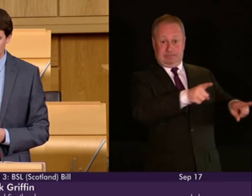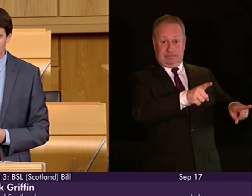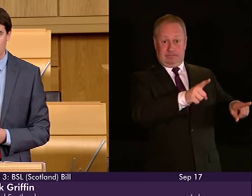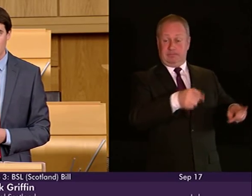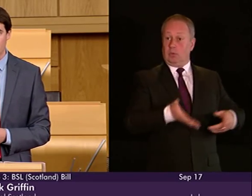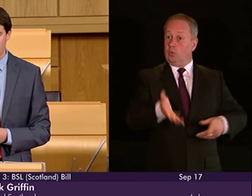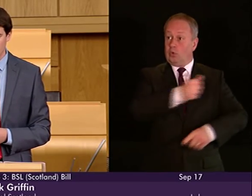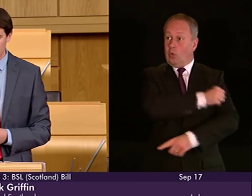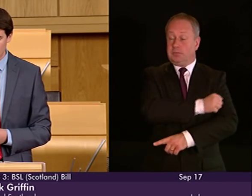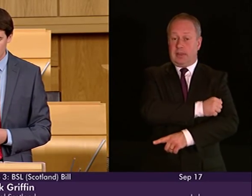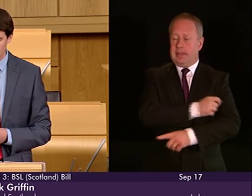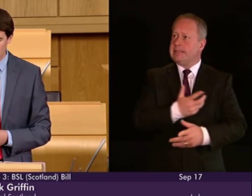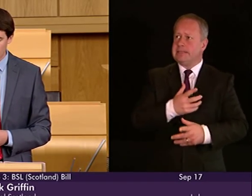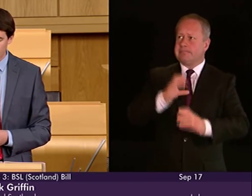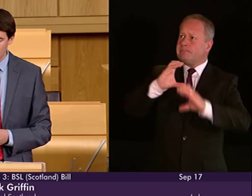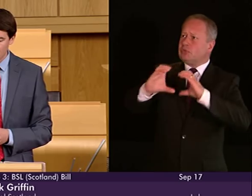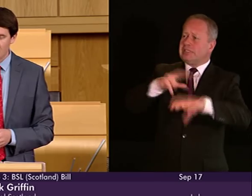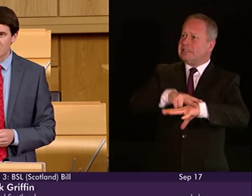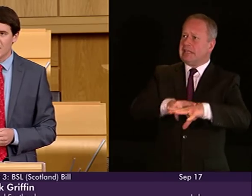communicate with national health service staff. I